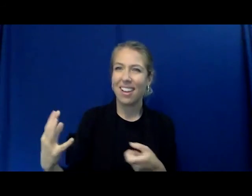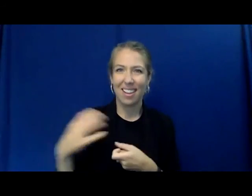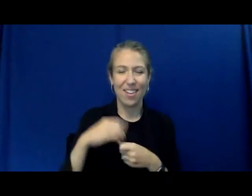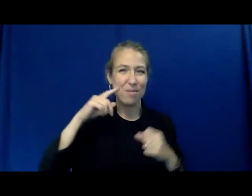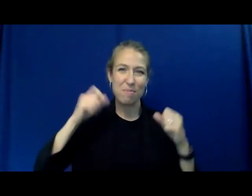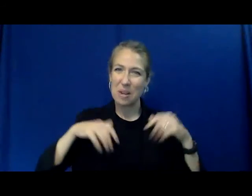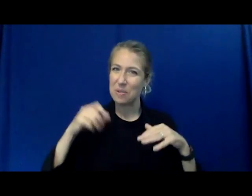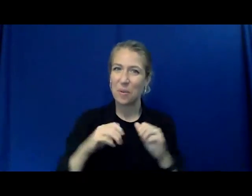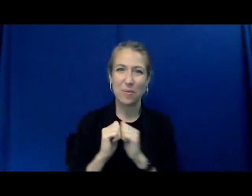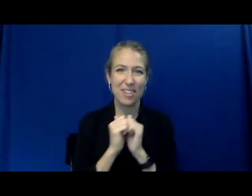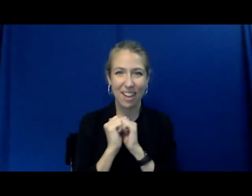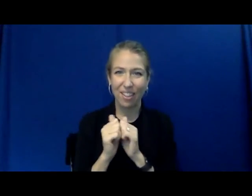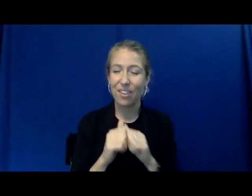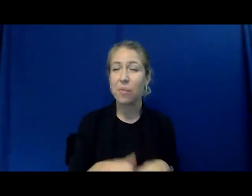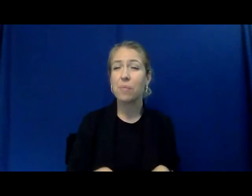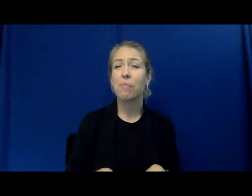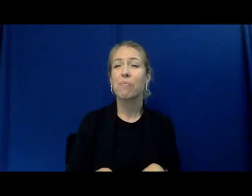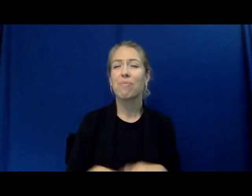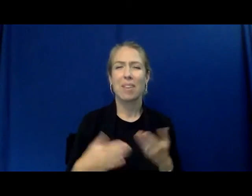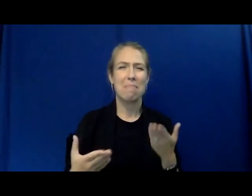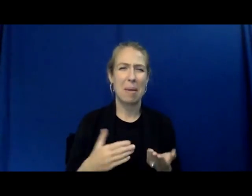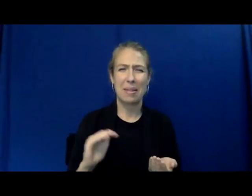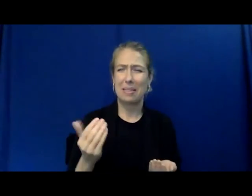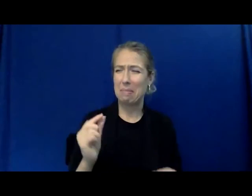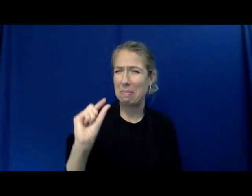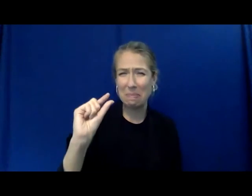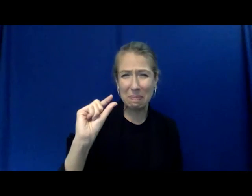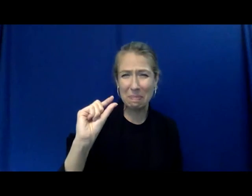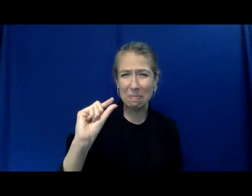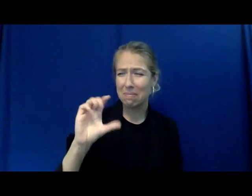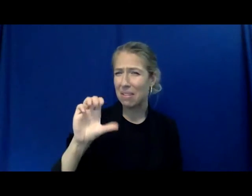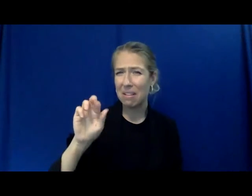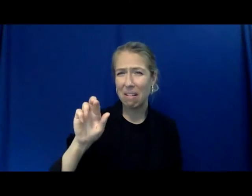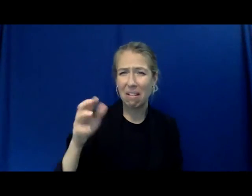While it may look like it's a small little area of interest, you can really break that